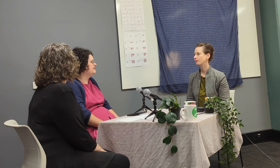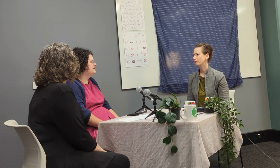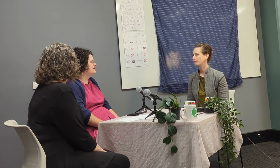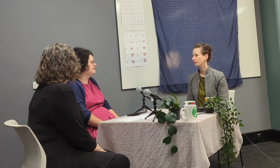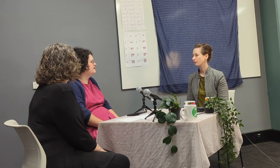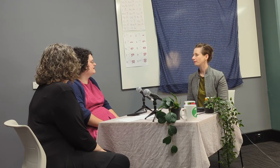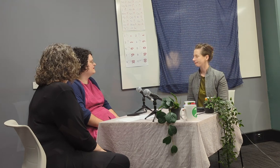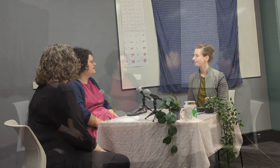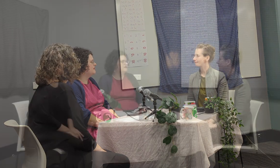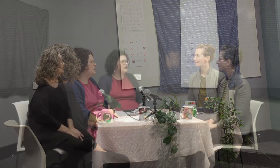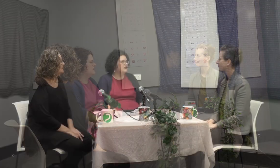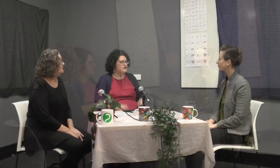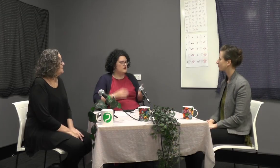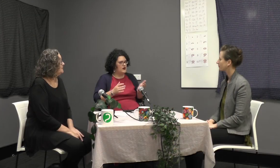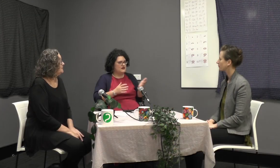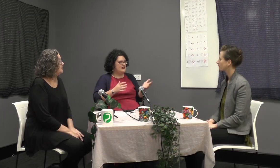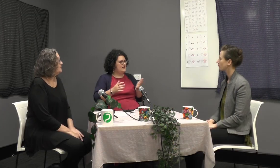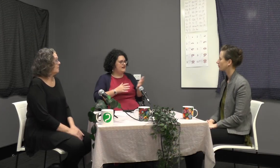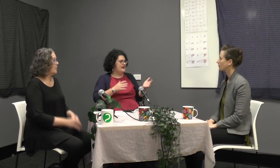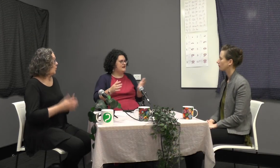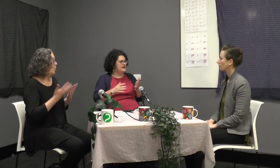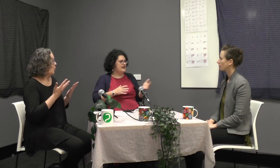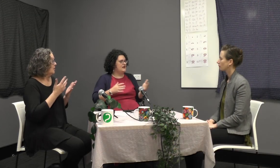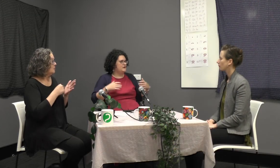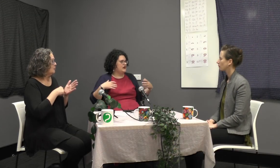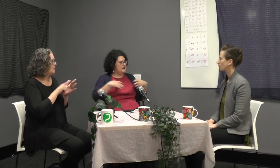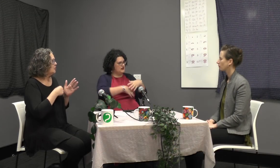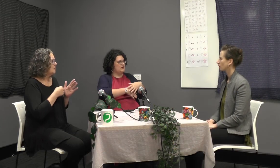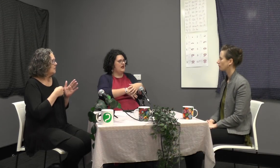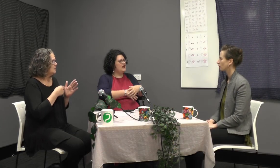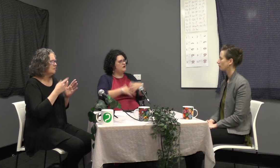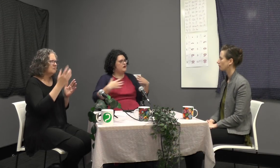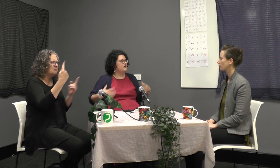as it was produced more naturally. G: Where was he getting this data?